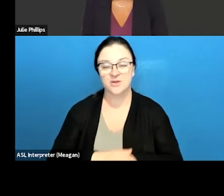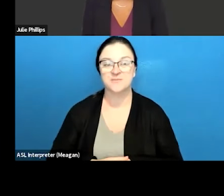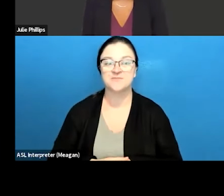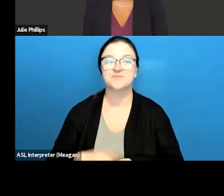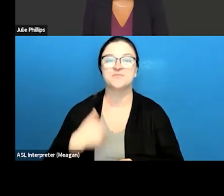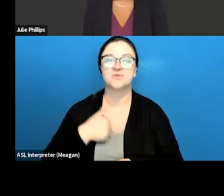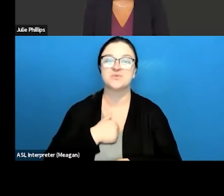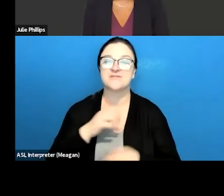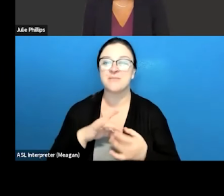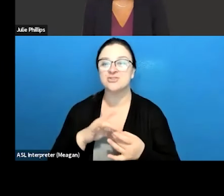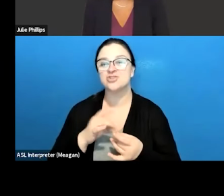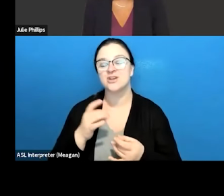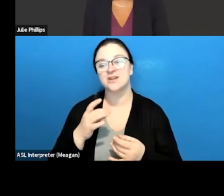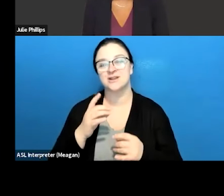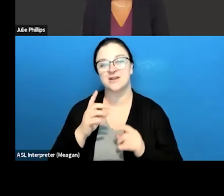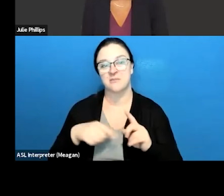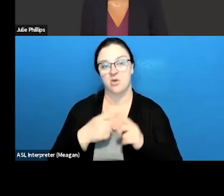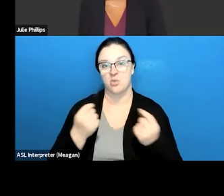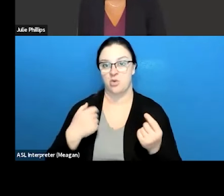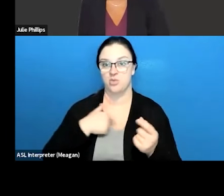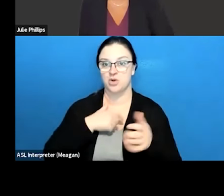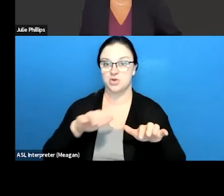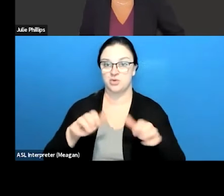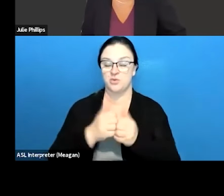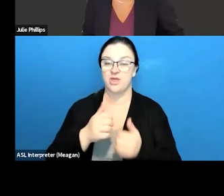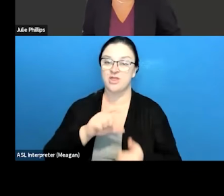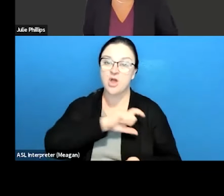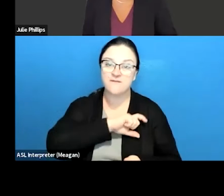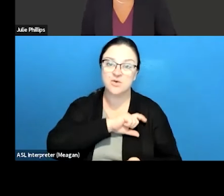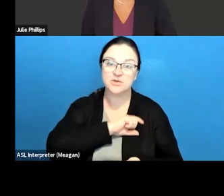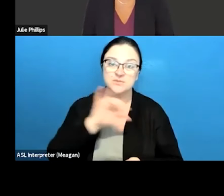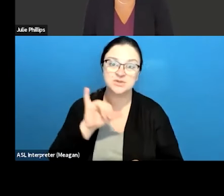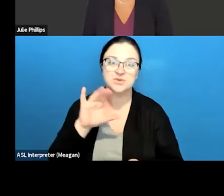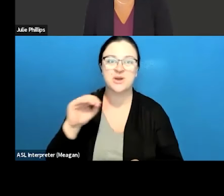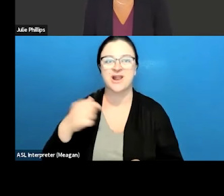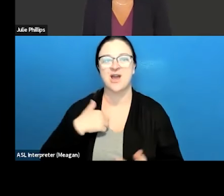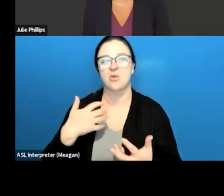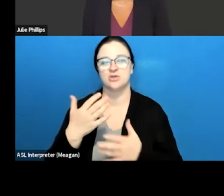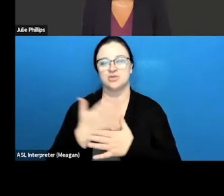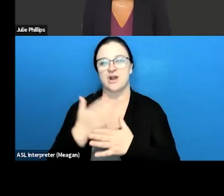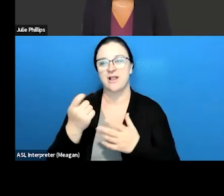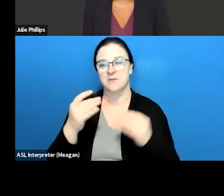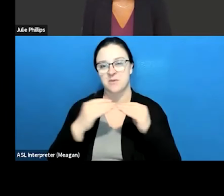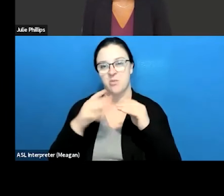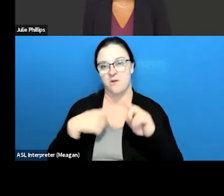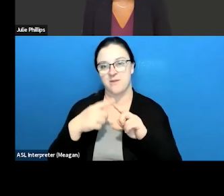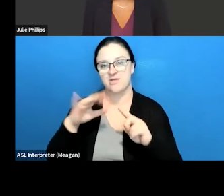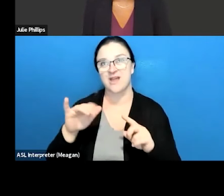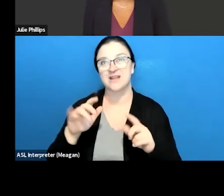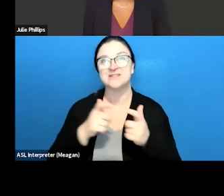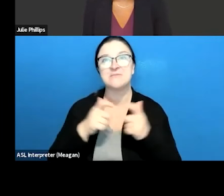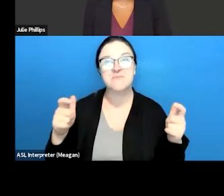what we've been doing with law enforcement, and wanted to share just a little bit more about that. It's a big focus for us as we had